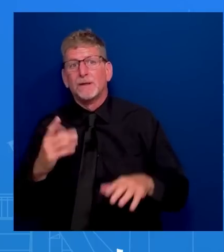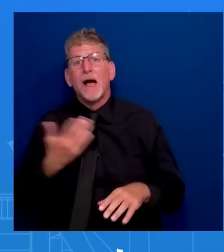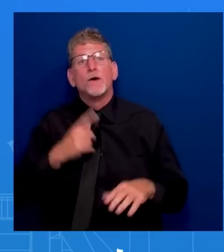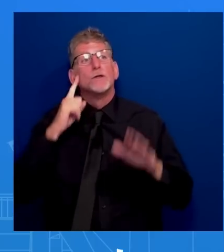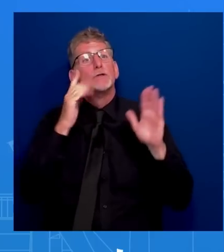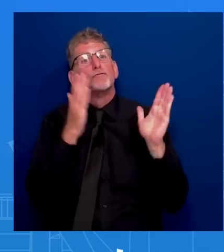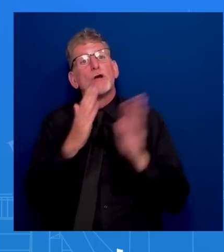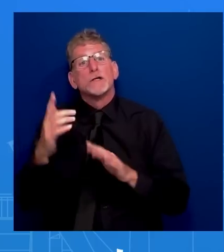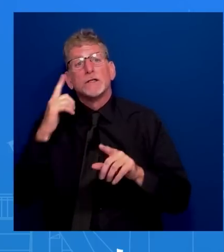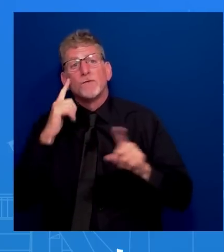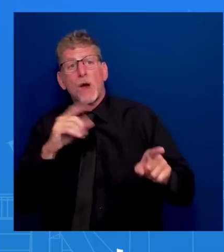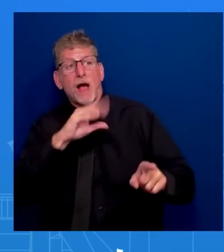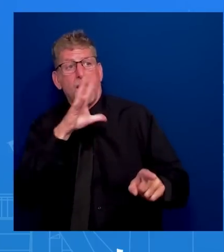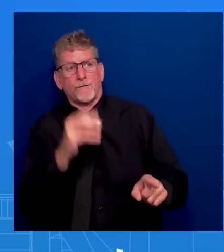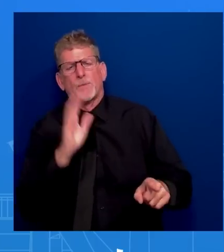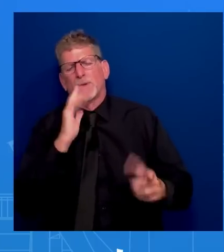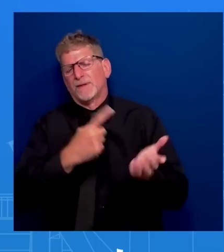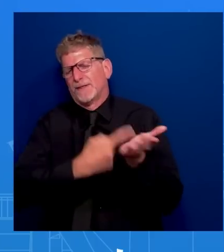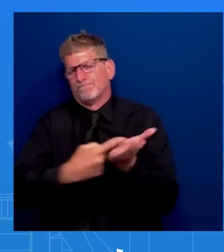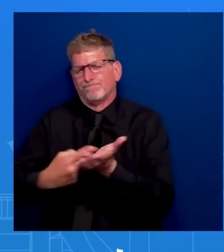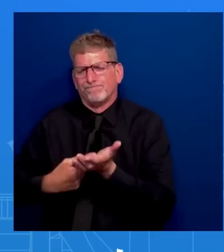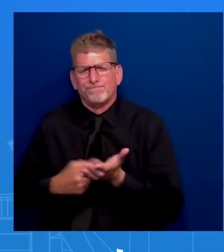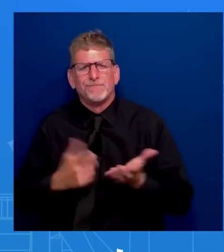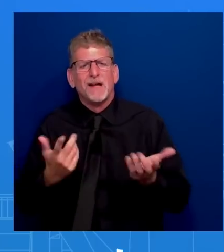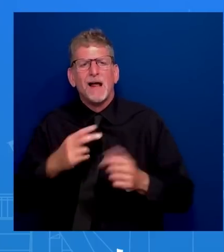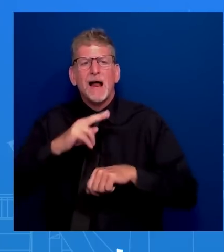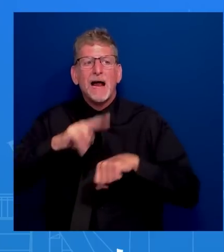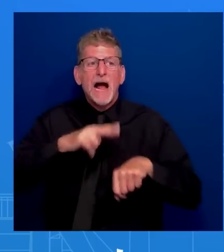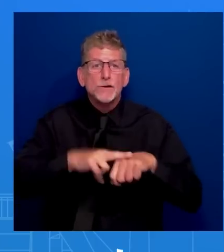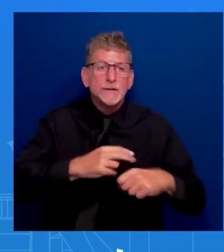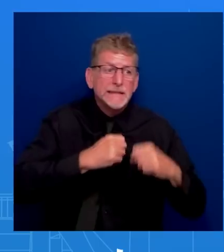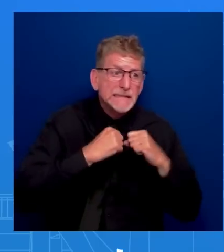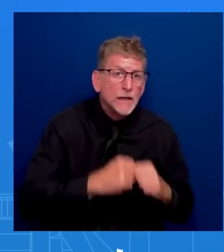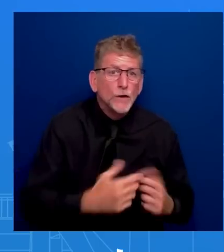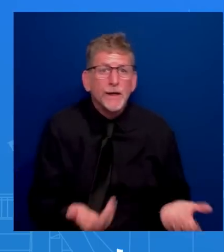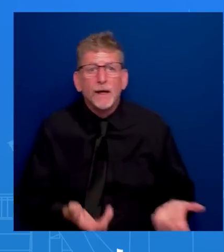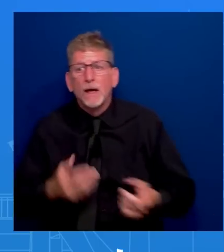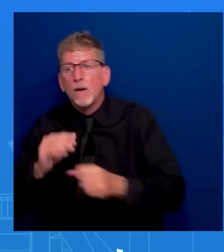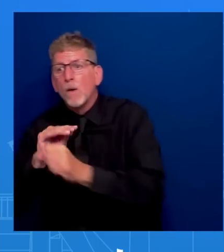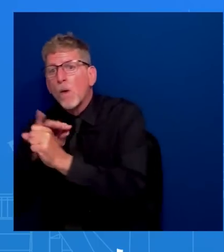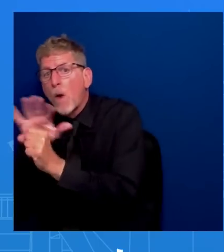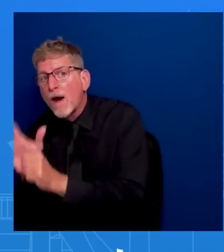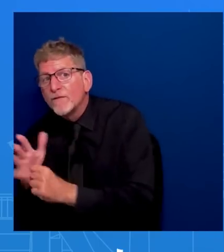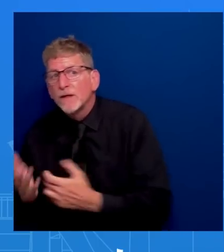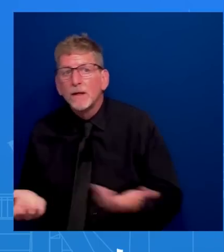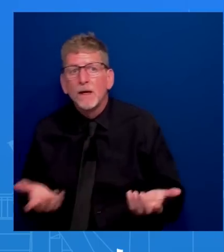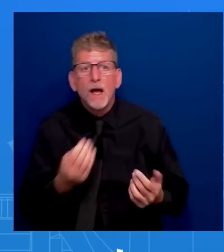We'll talk about COVID. We'll talk about food security. And we'll talk about other items as well,